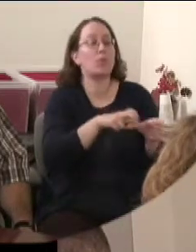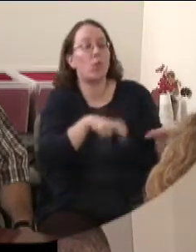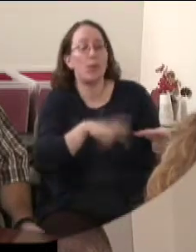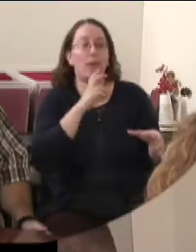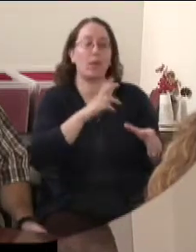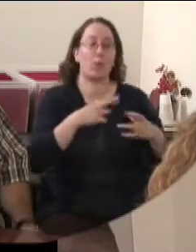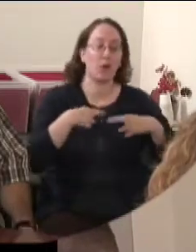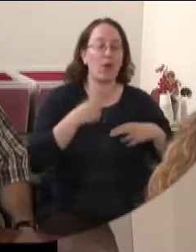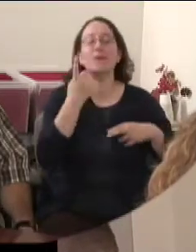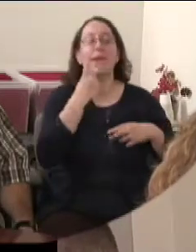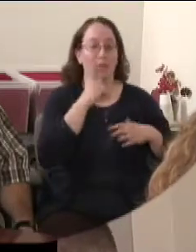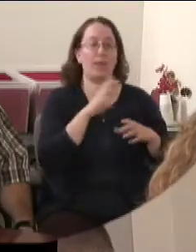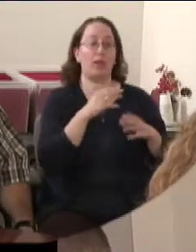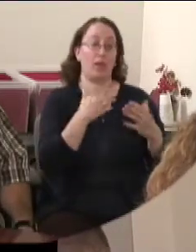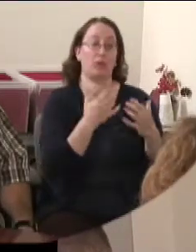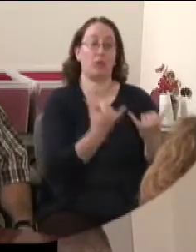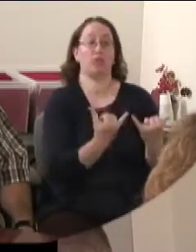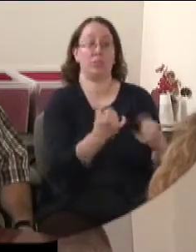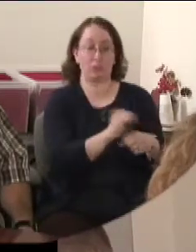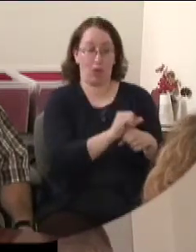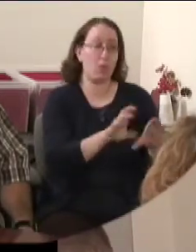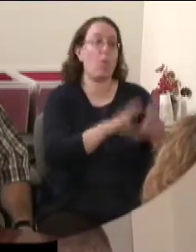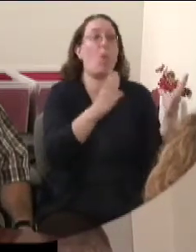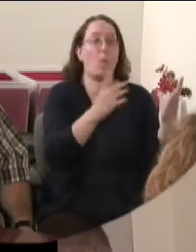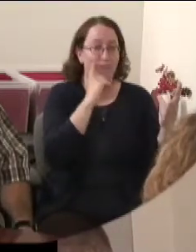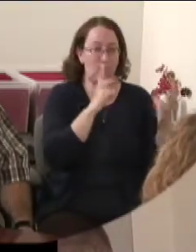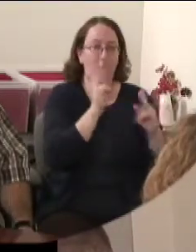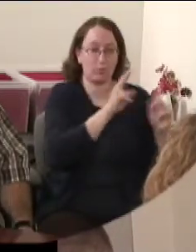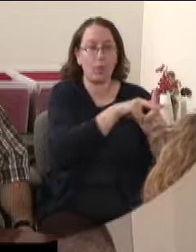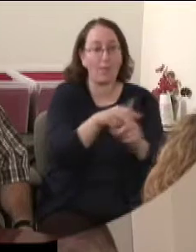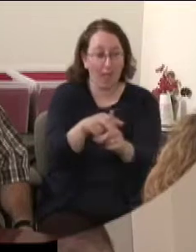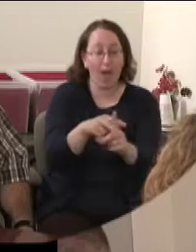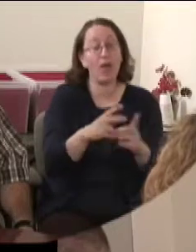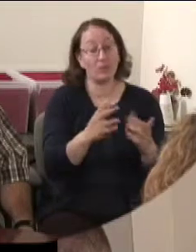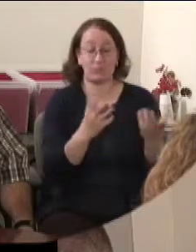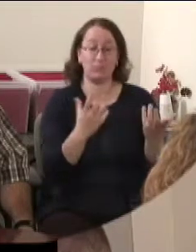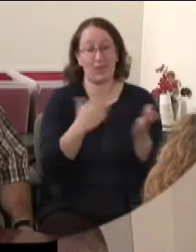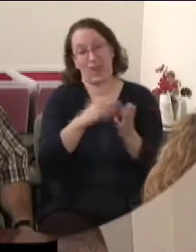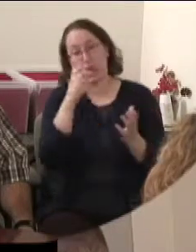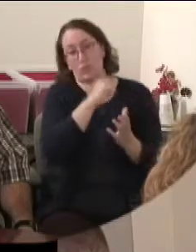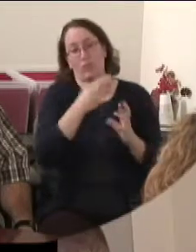So I would assume that's from retirements and those types of things,